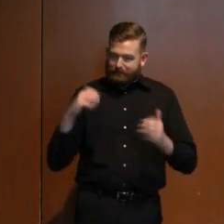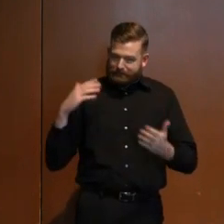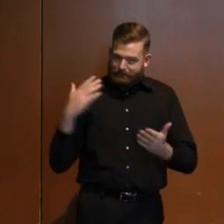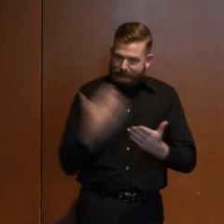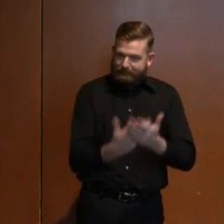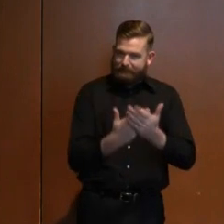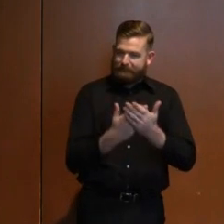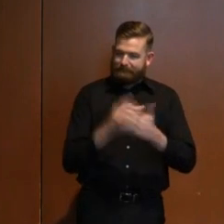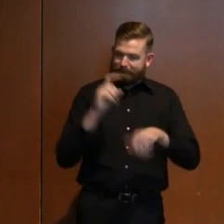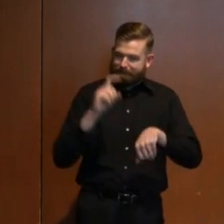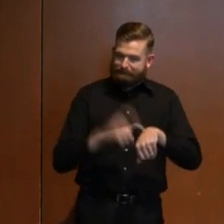GOOD AFTERNOON, ATTEMPTING